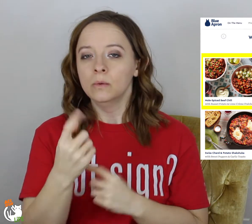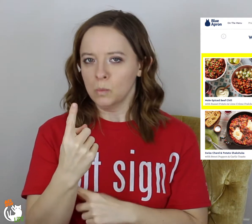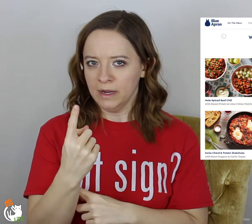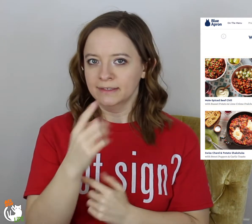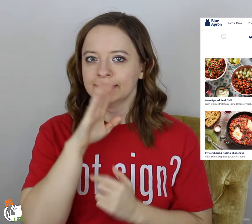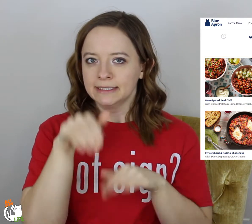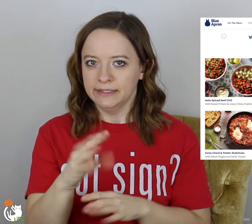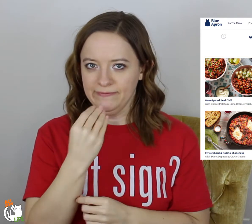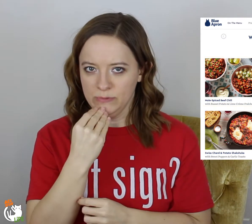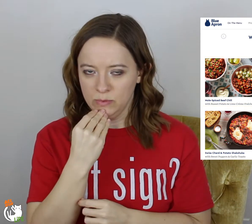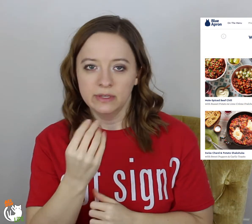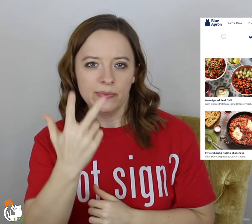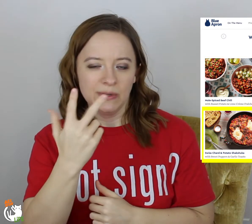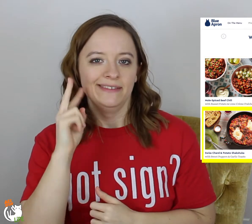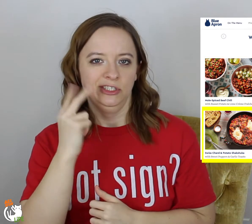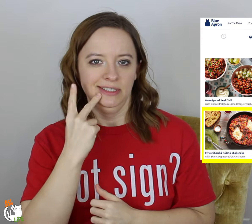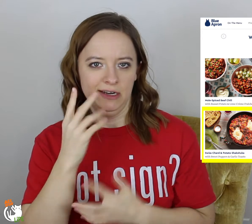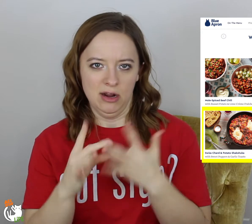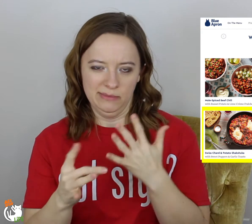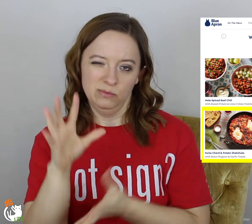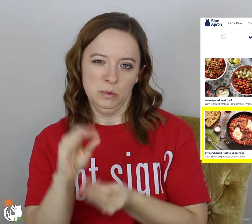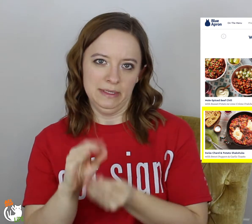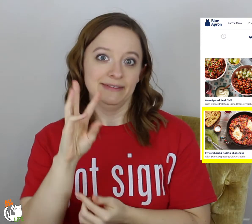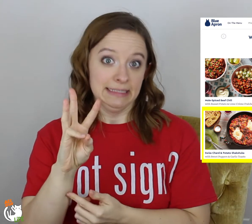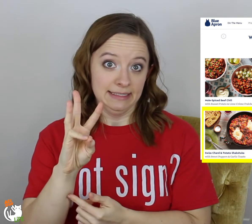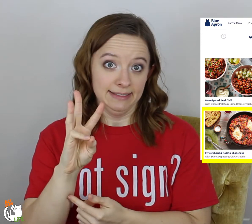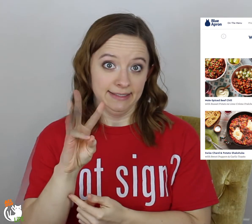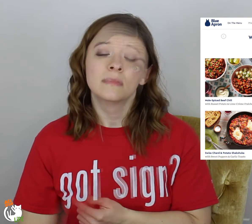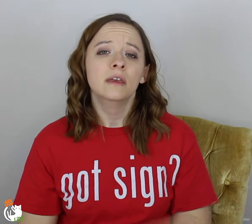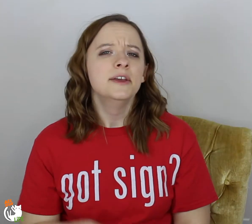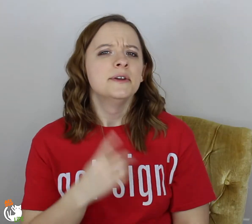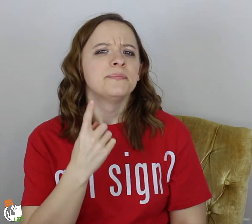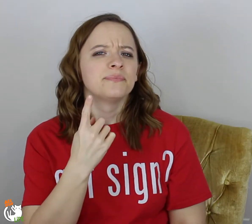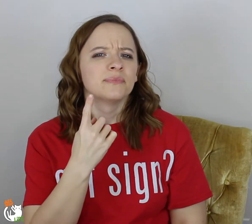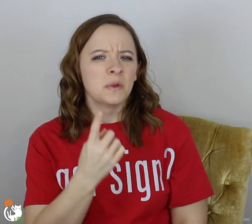one is seafood, and three are vegetarian options. So that's a total of 6.